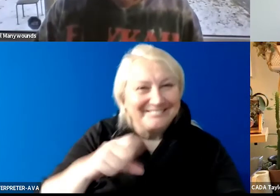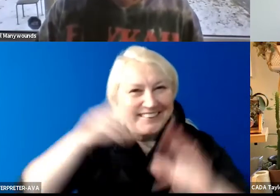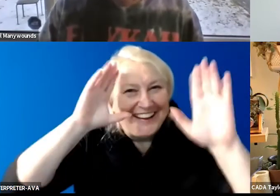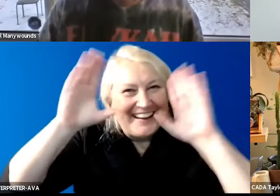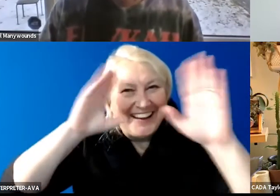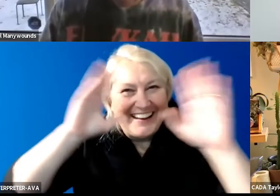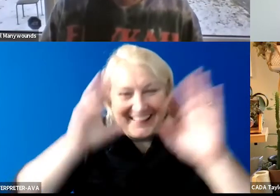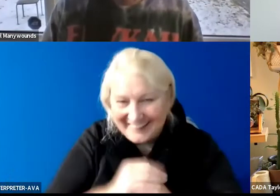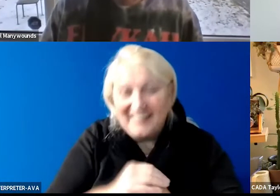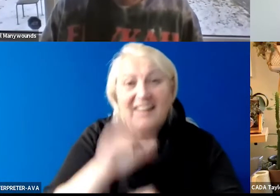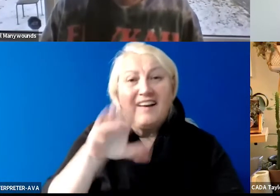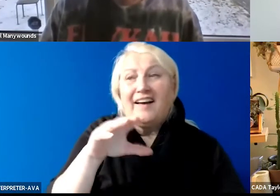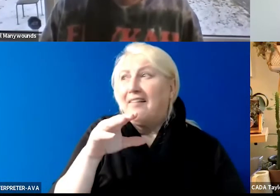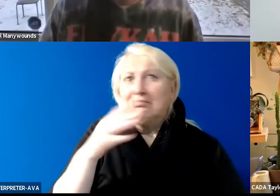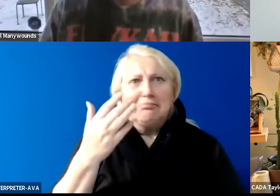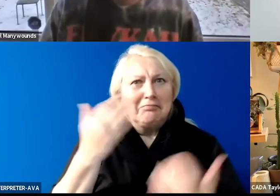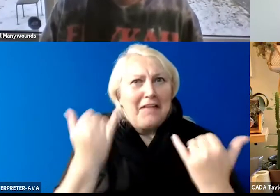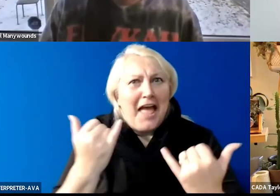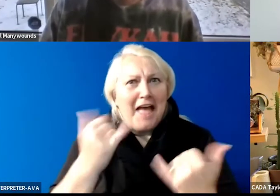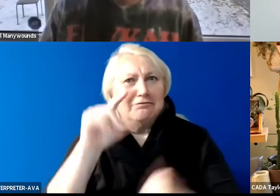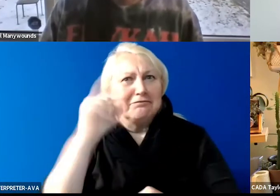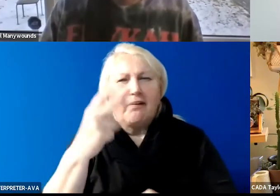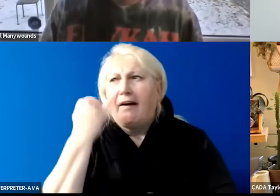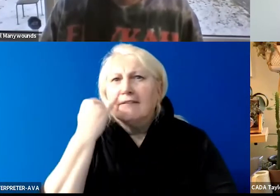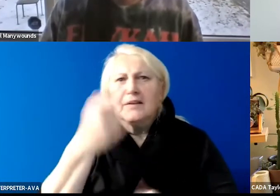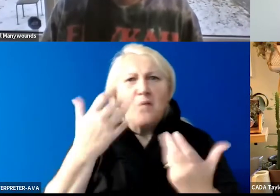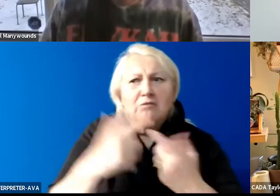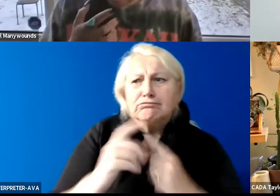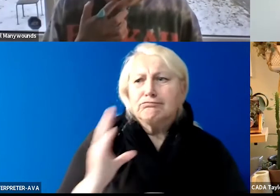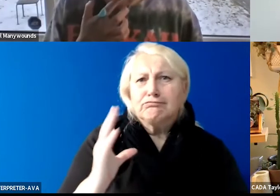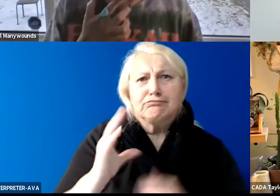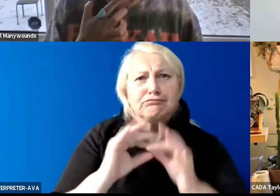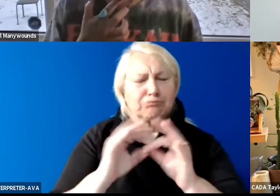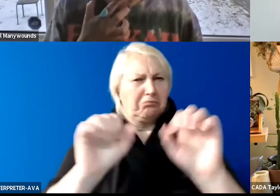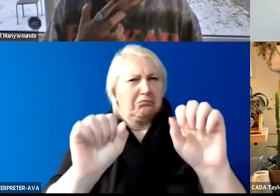with me at any time in today's town hall if you feel uncomfortable or unsafe. If you see